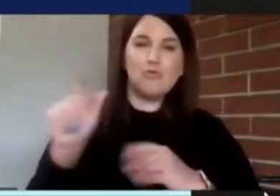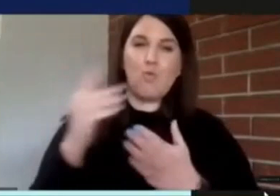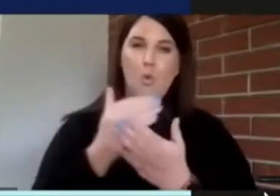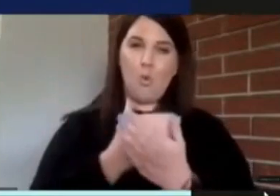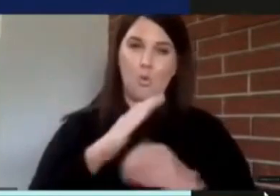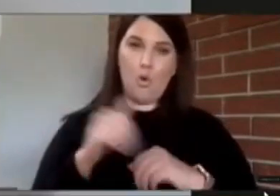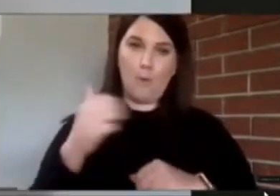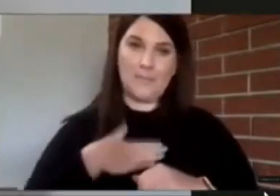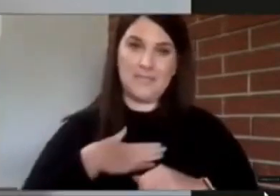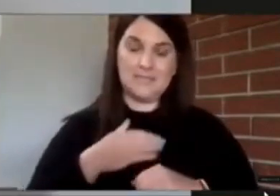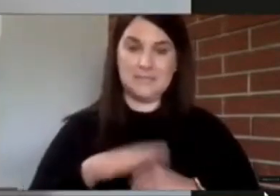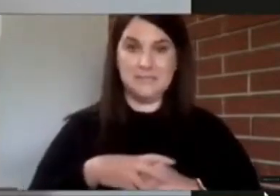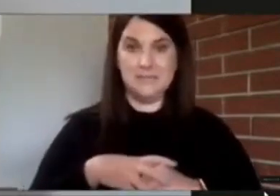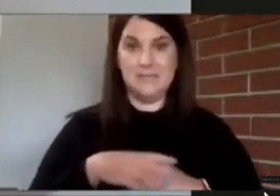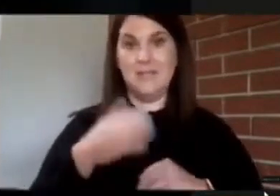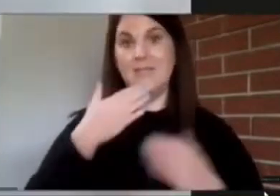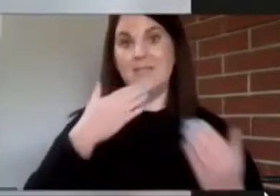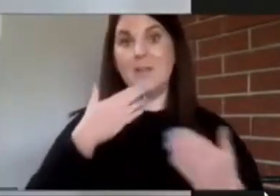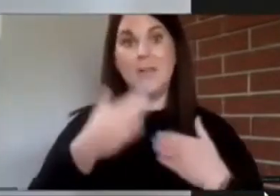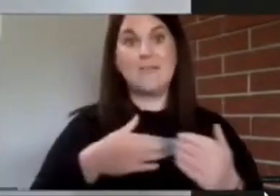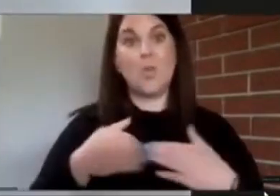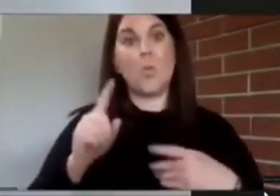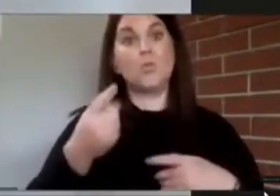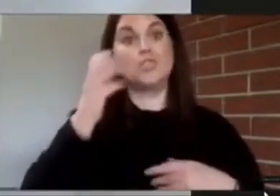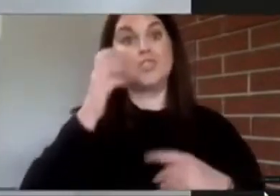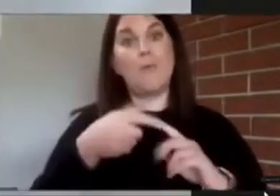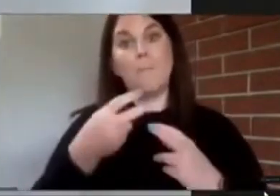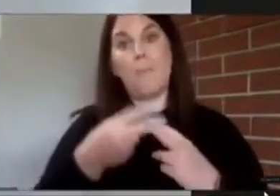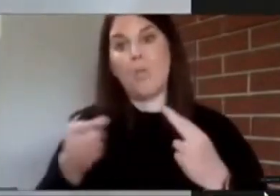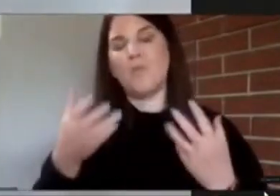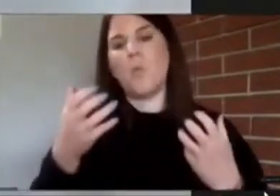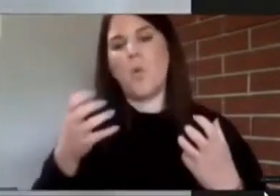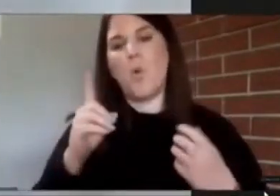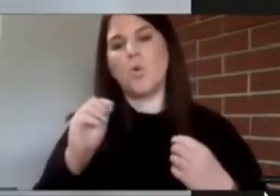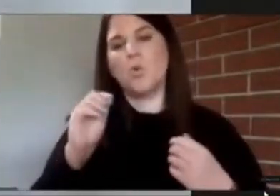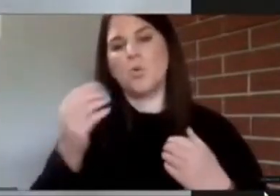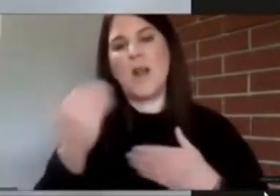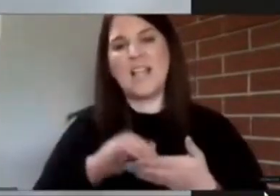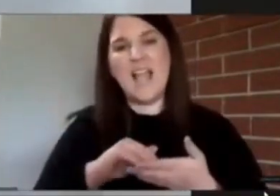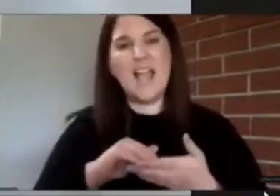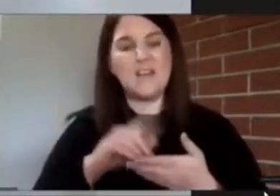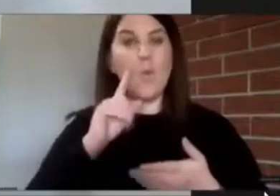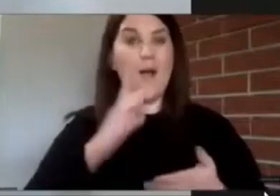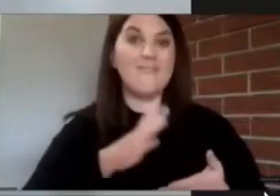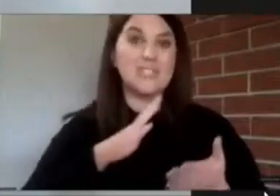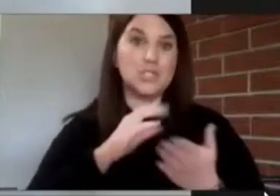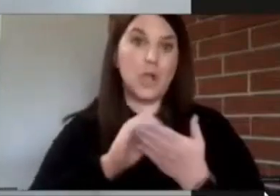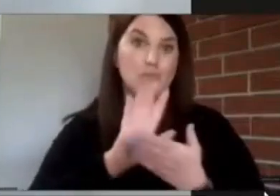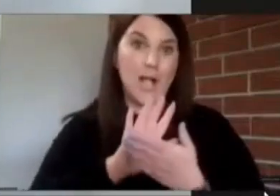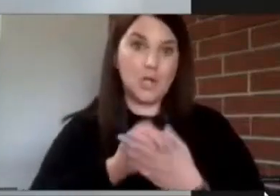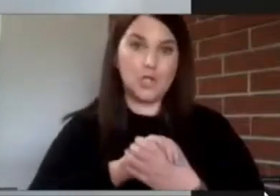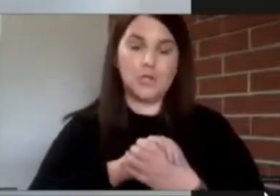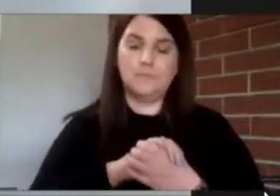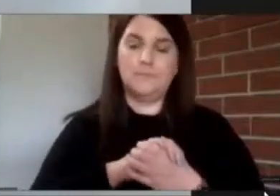Even though we just heard from both of you but I would like to do the roll call again for official record. Ms. Angela Hanks?